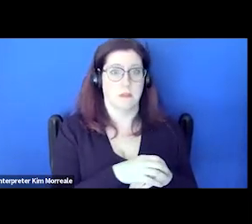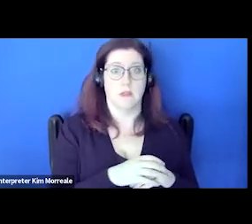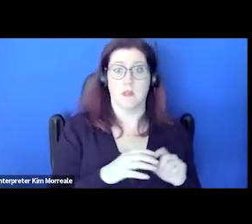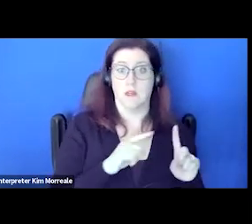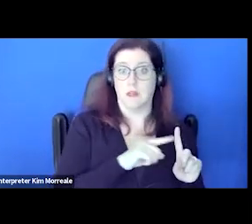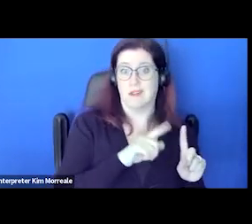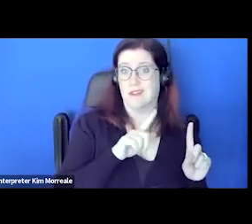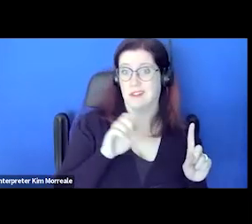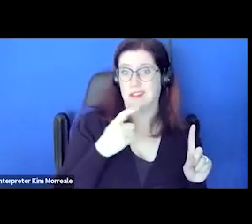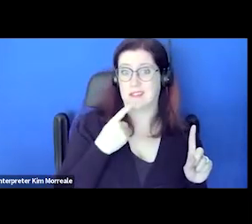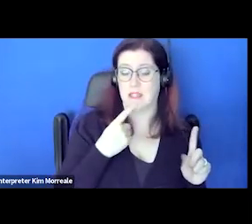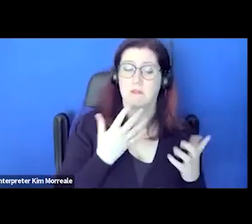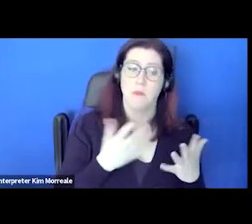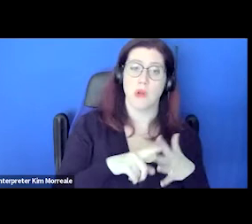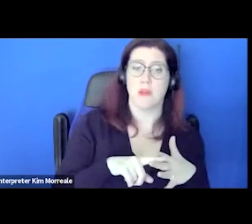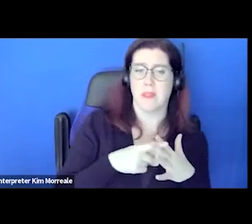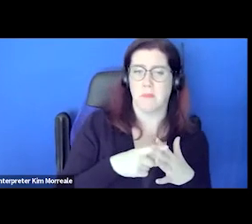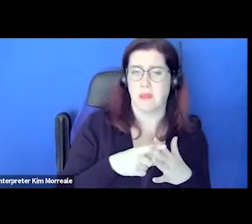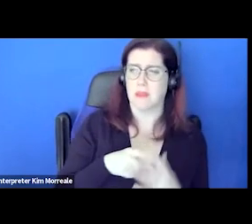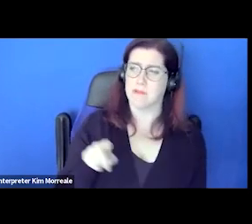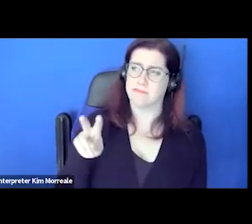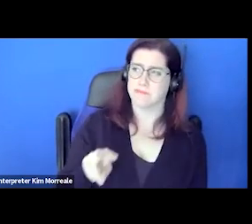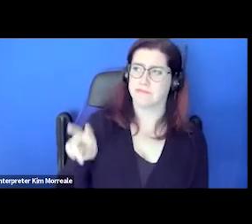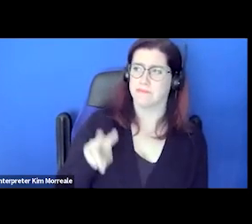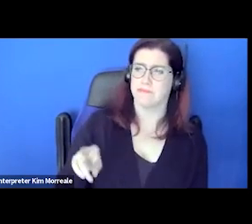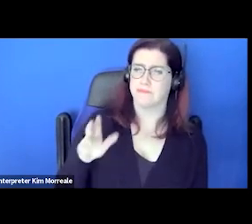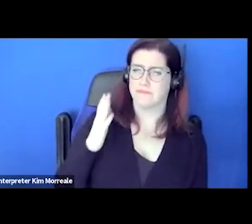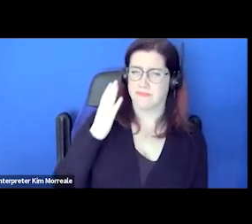"In the beginning, I didn't know if you didn't like me,"